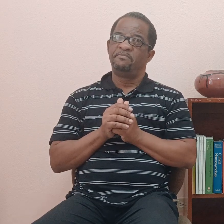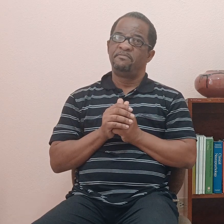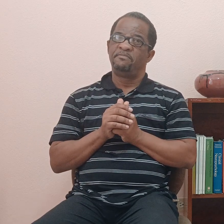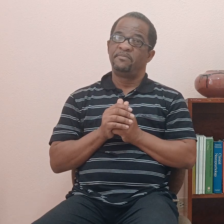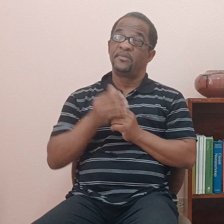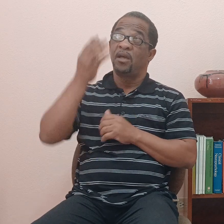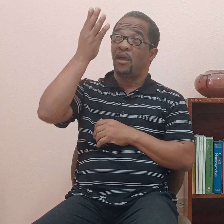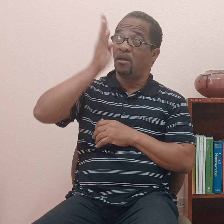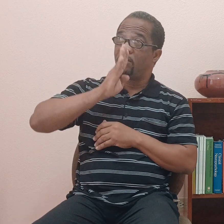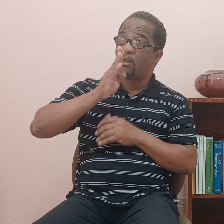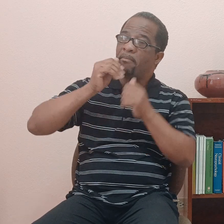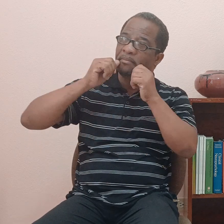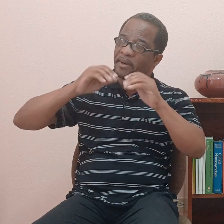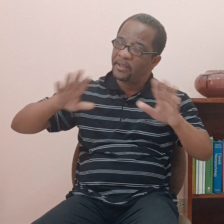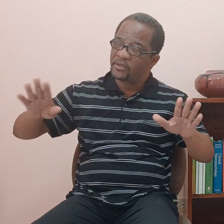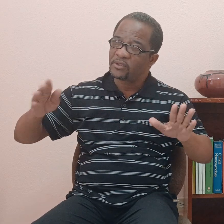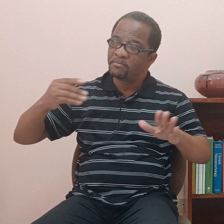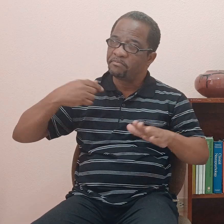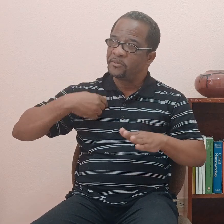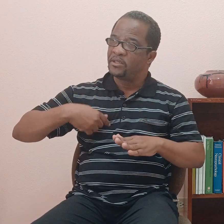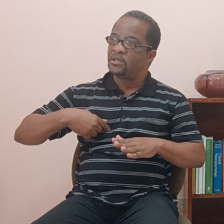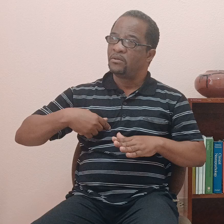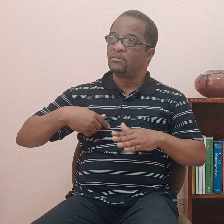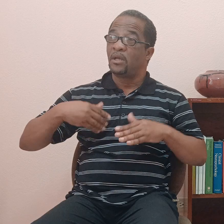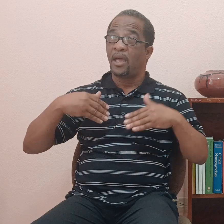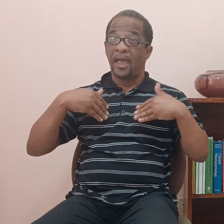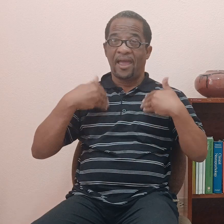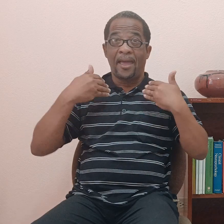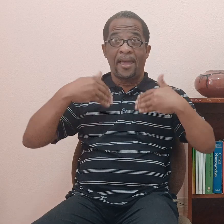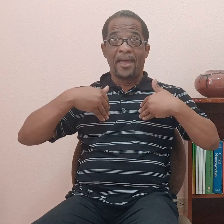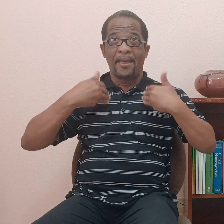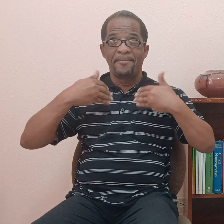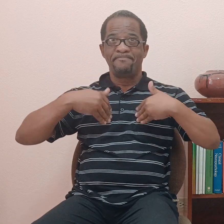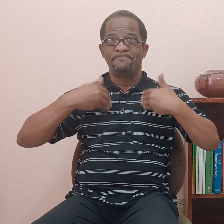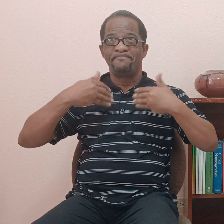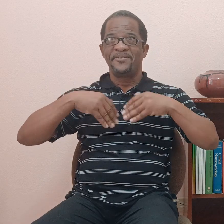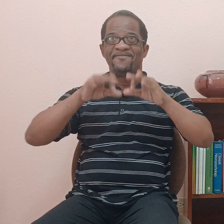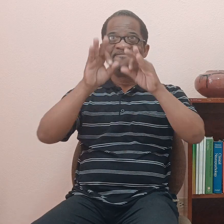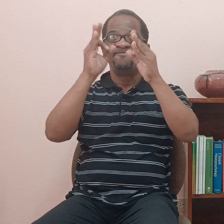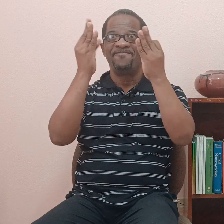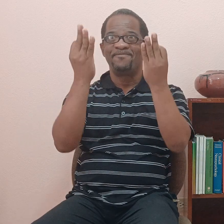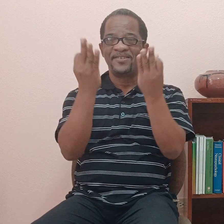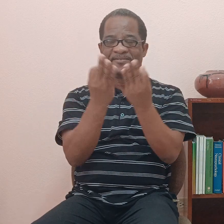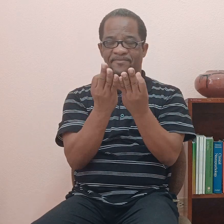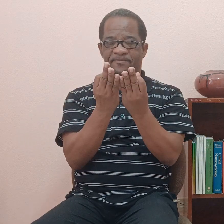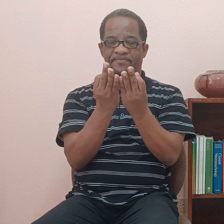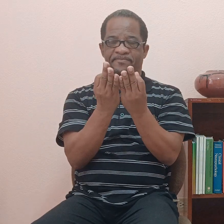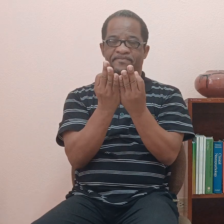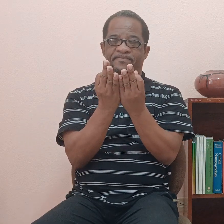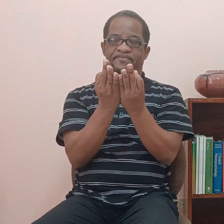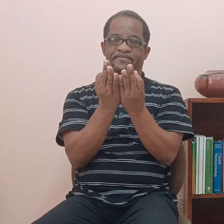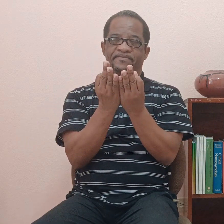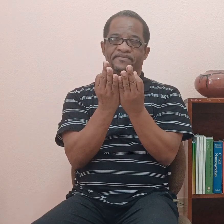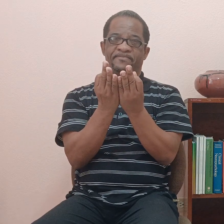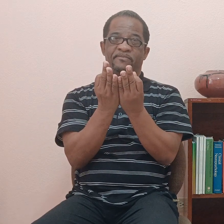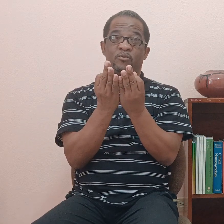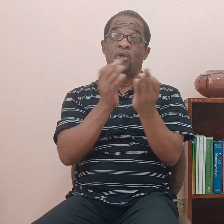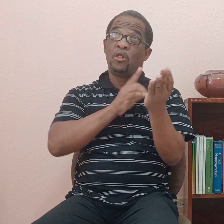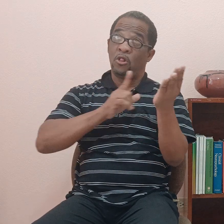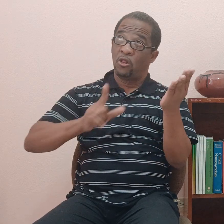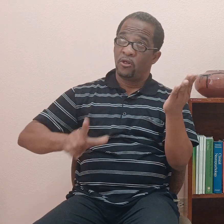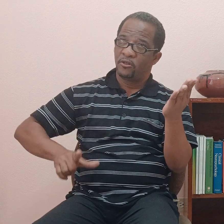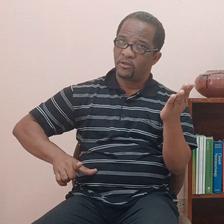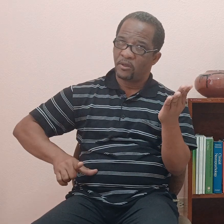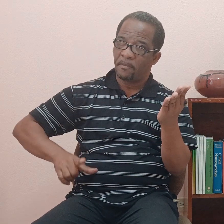God has blessed me with a happy family. The Lord is my banner.